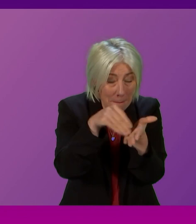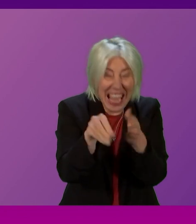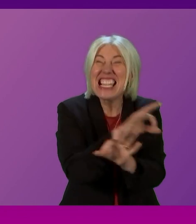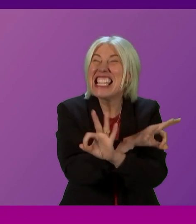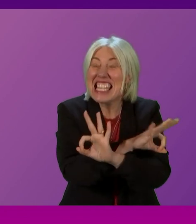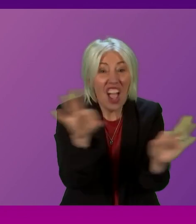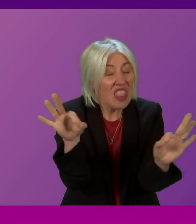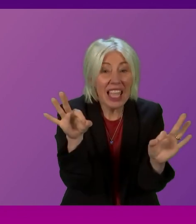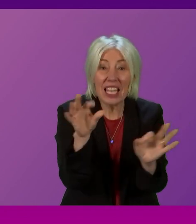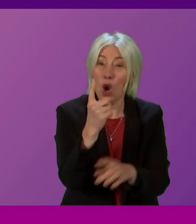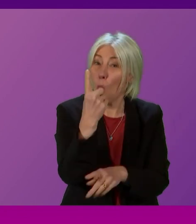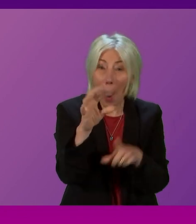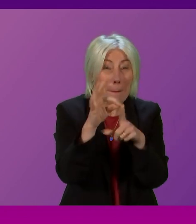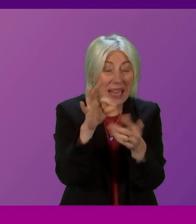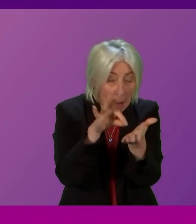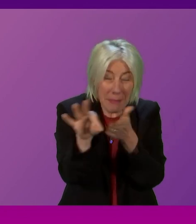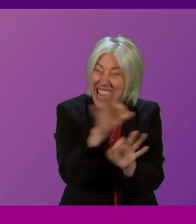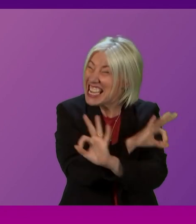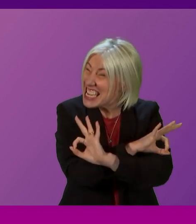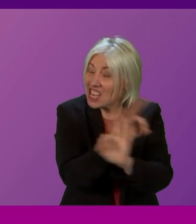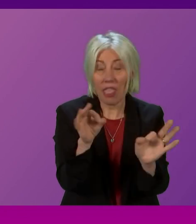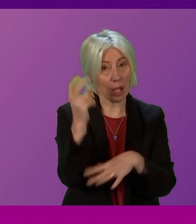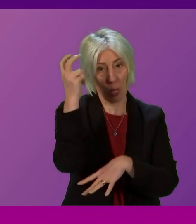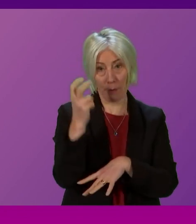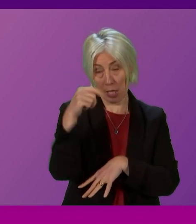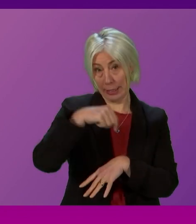They do not pay a single penny to travel by bus in Scotland.